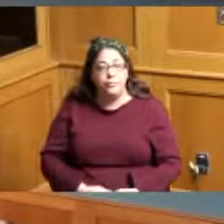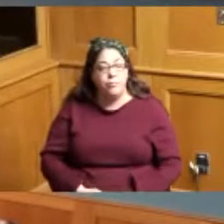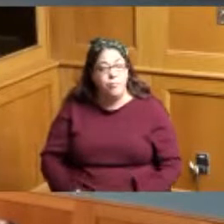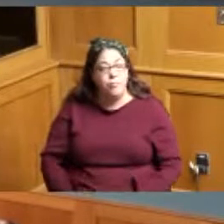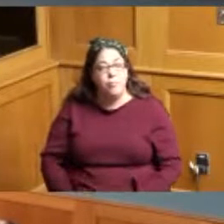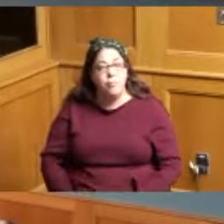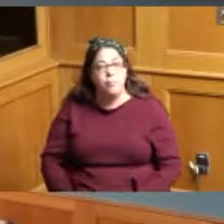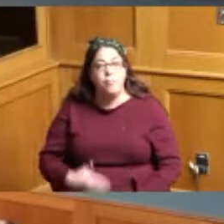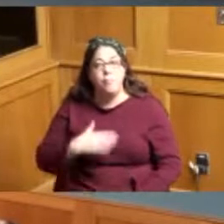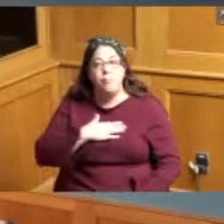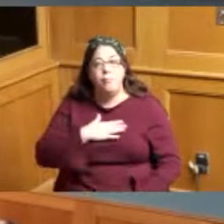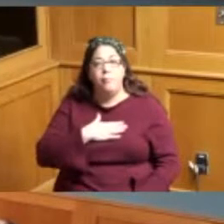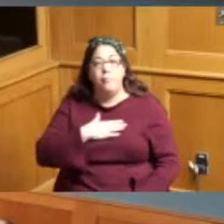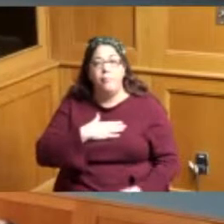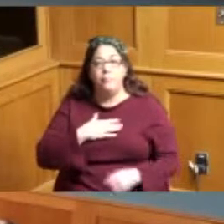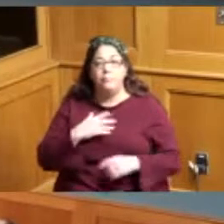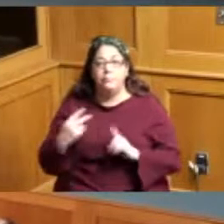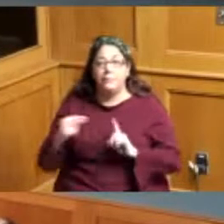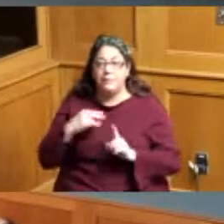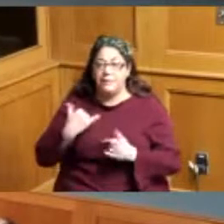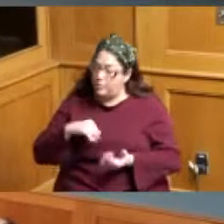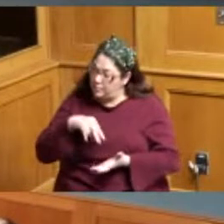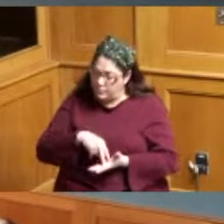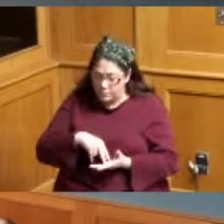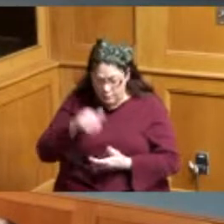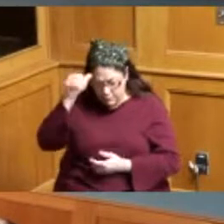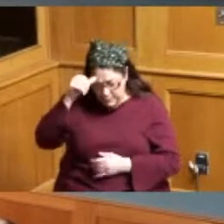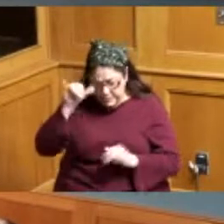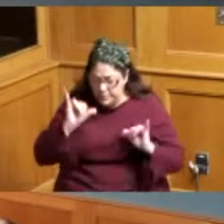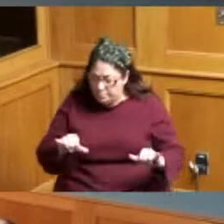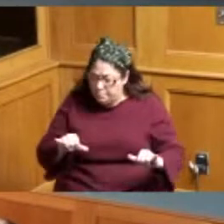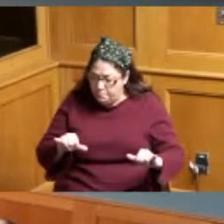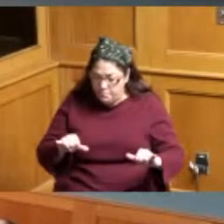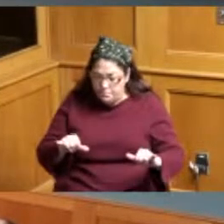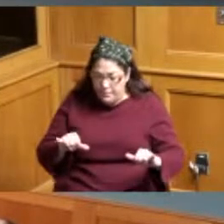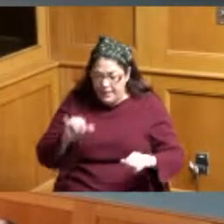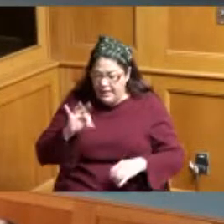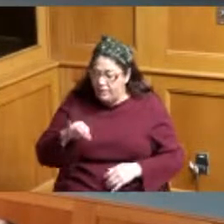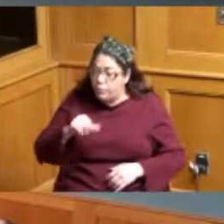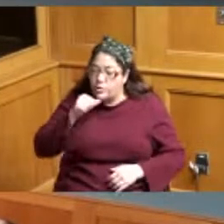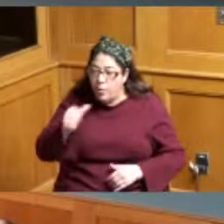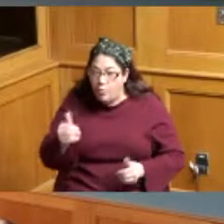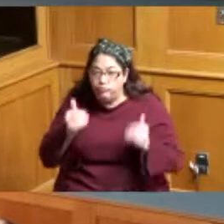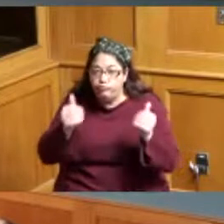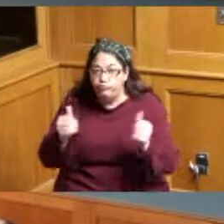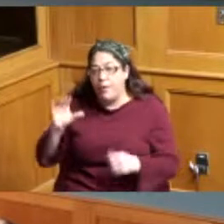my position stands I think this is a missed if we don't do it I think it's a missed opportunity